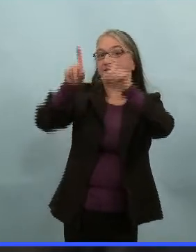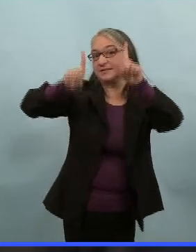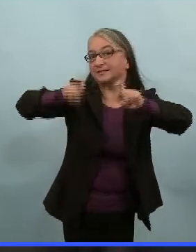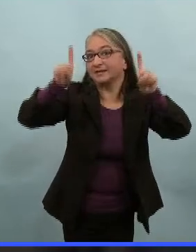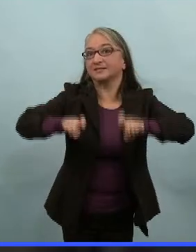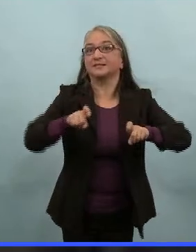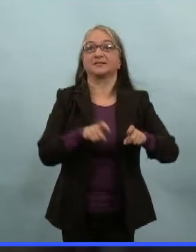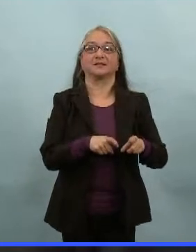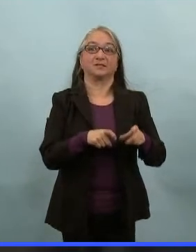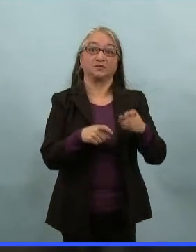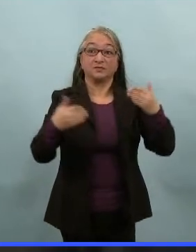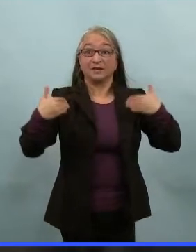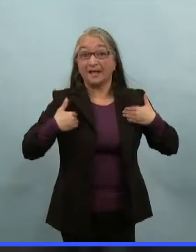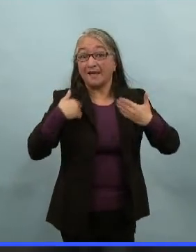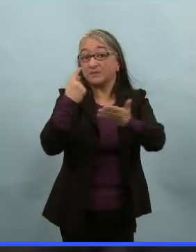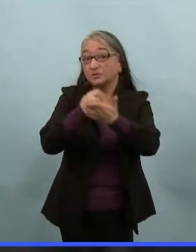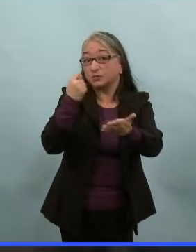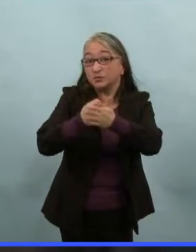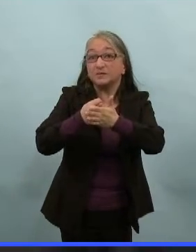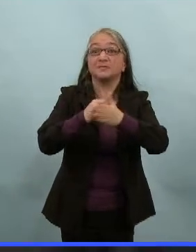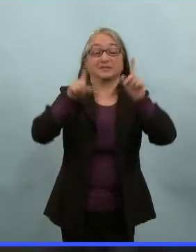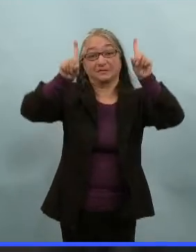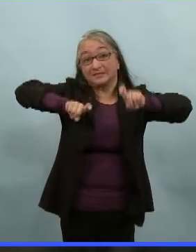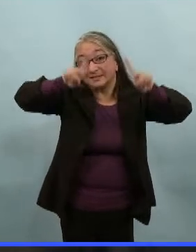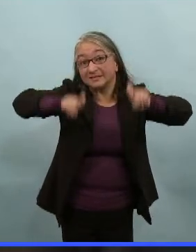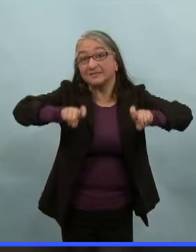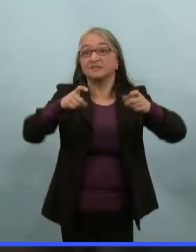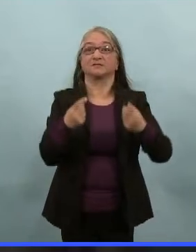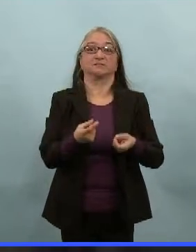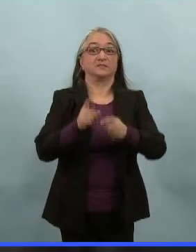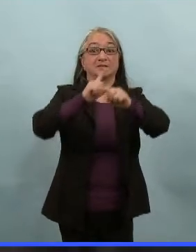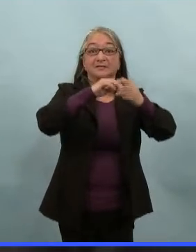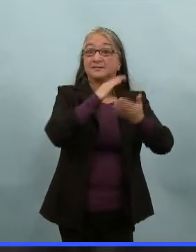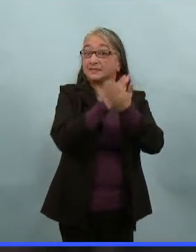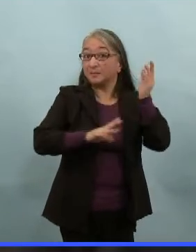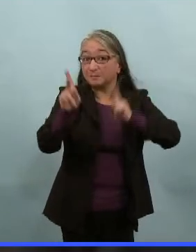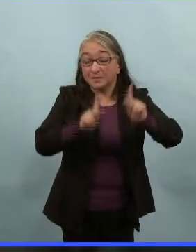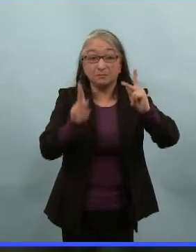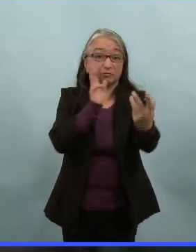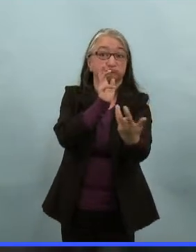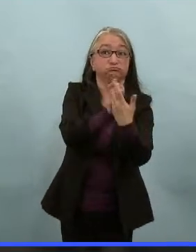along with the testing so that those who qualify can access a monoclonal antibody treatment